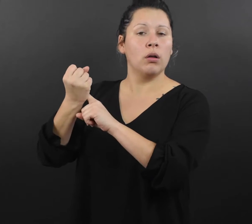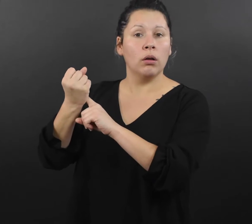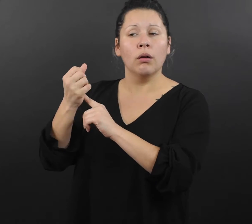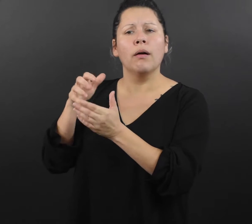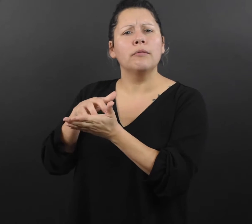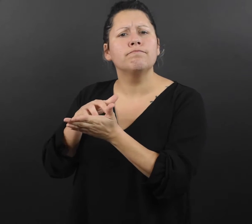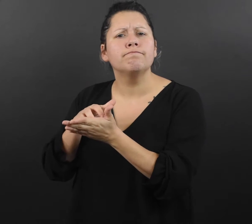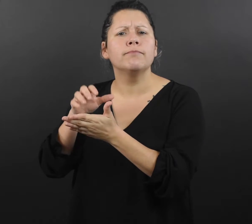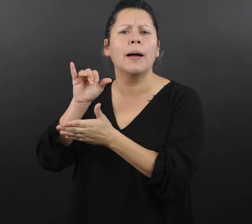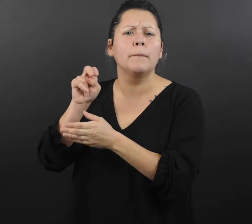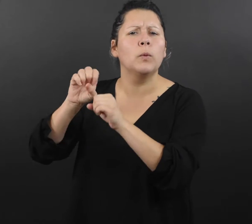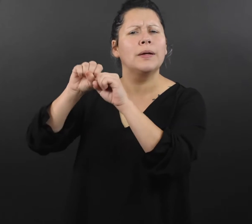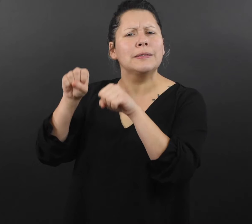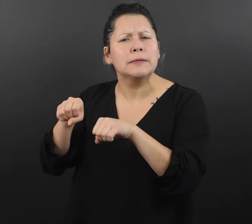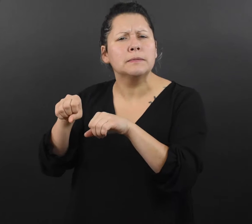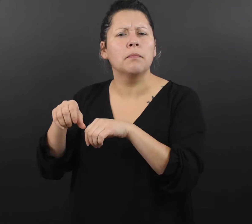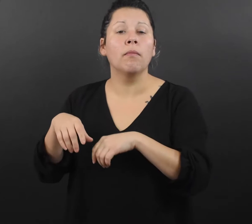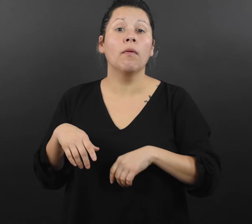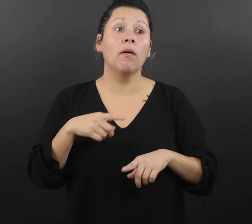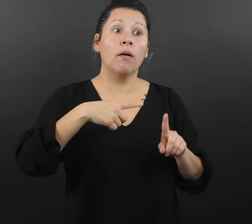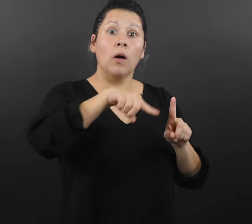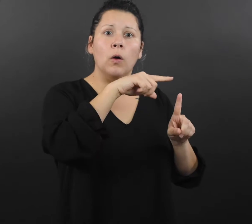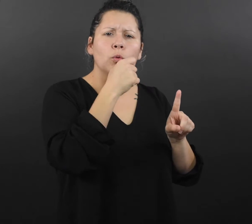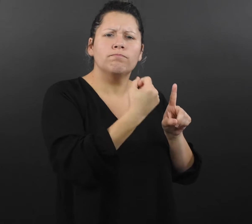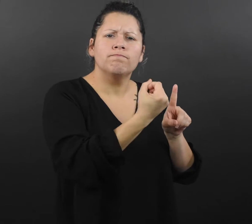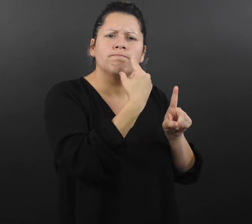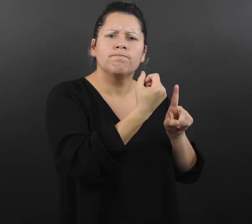conditions, including someone who is taking immunosuppressive medications).